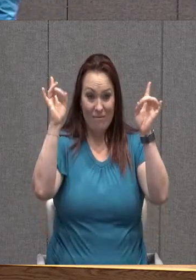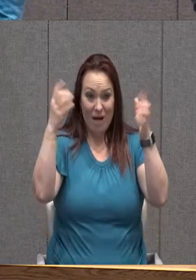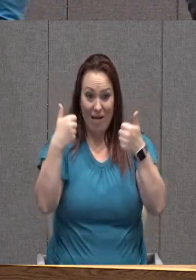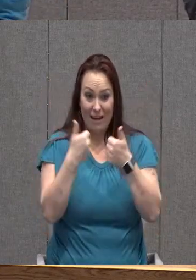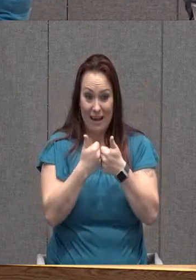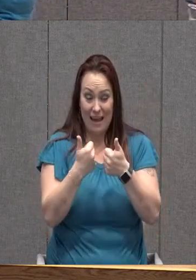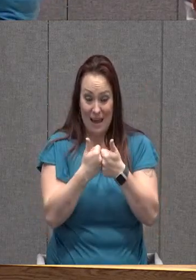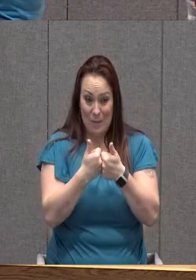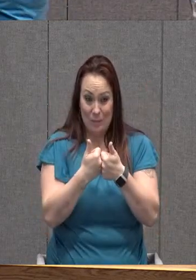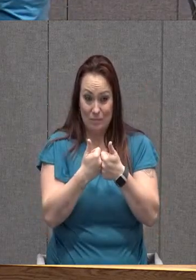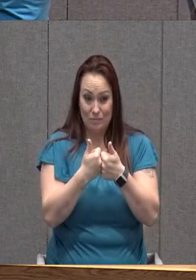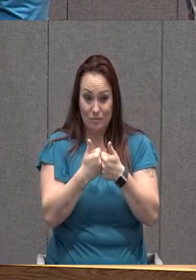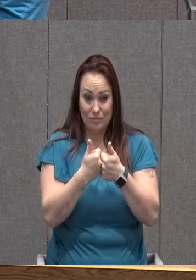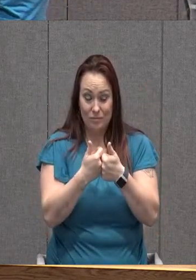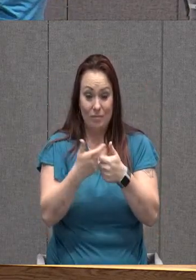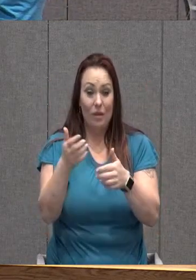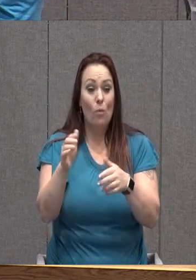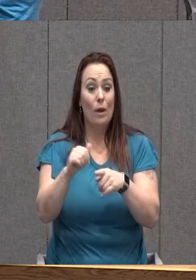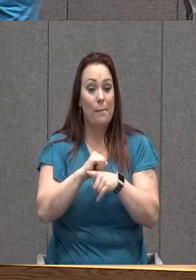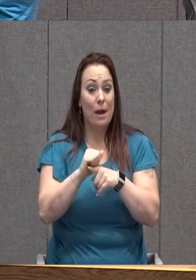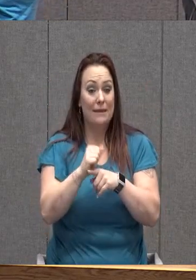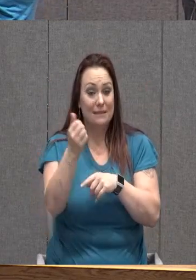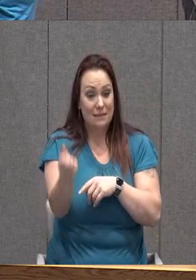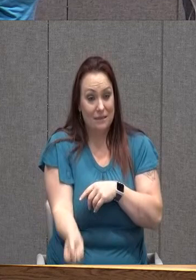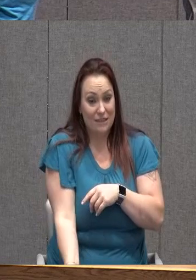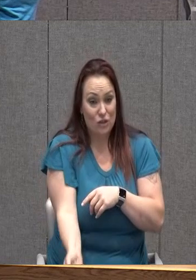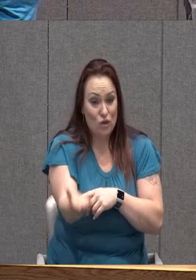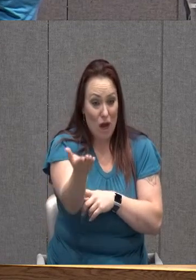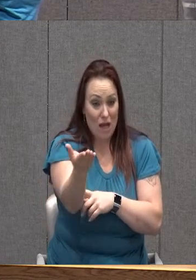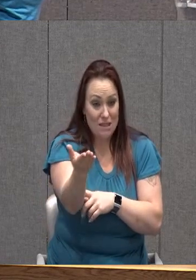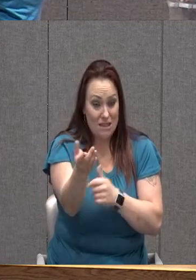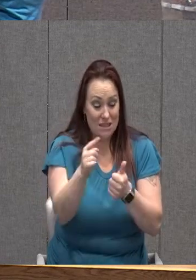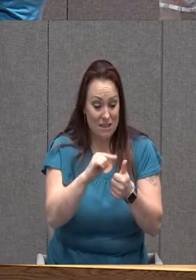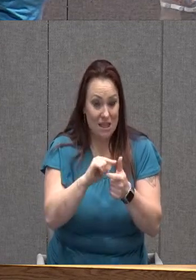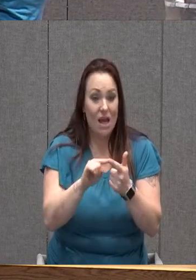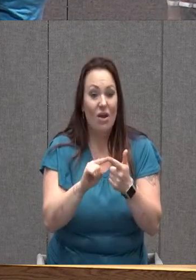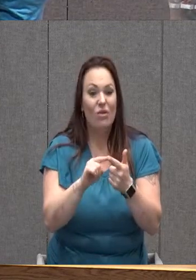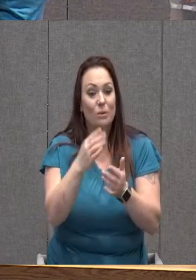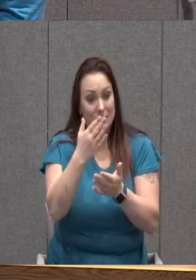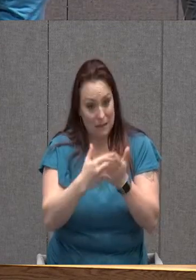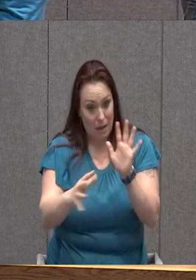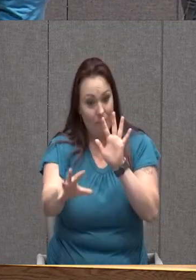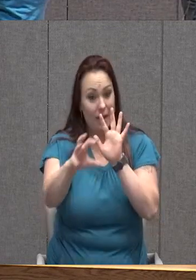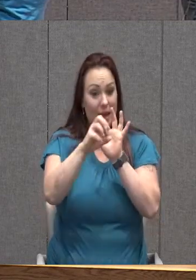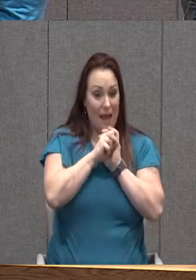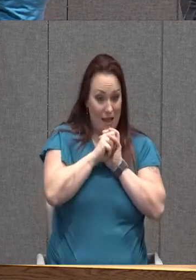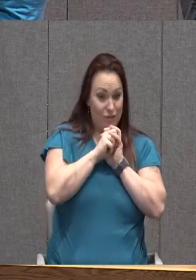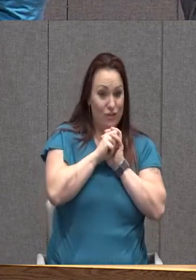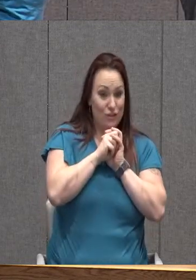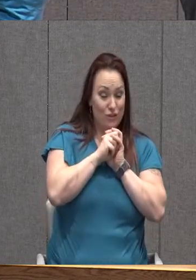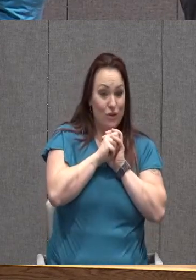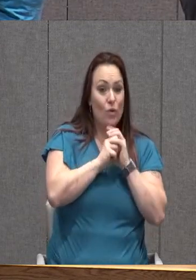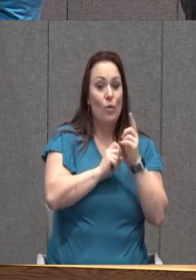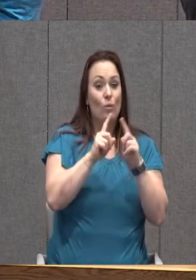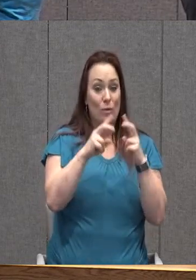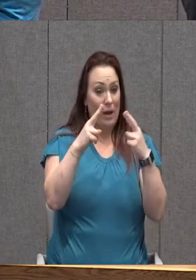We practiced our toss, okay? We did actually do some of our catching again, when we were playing with our partner.